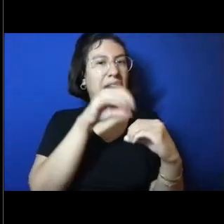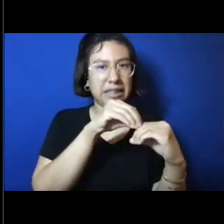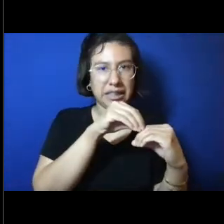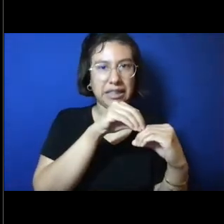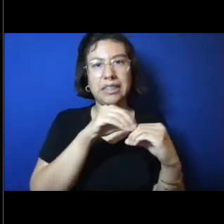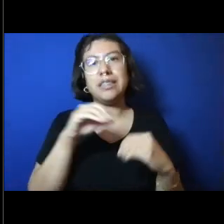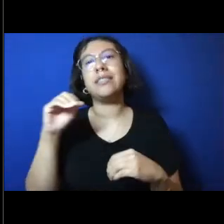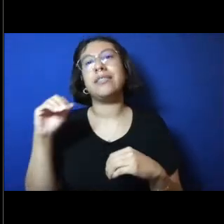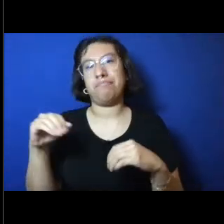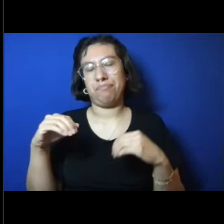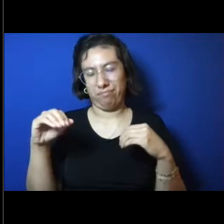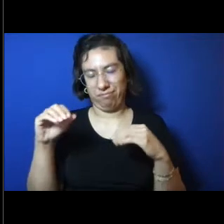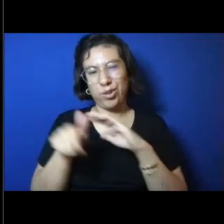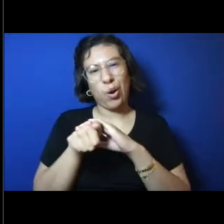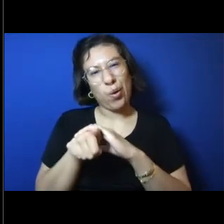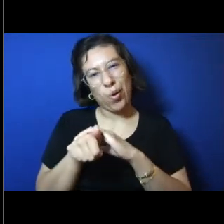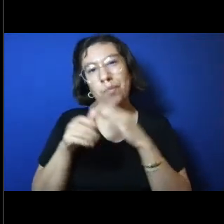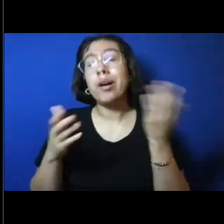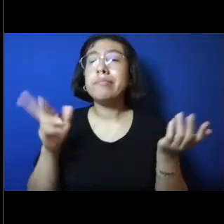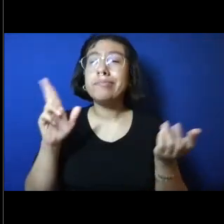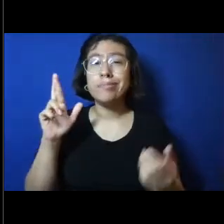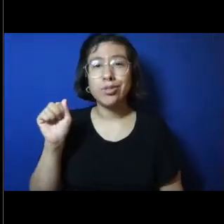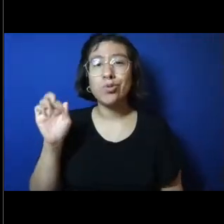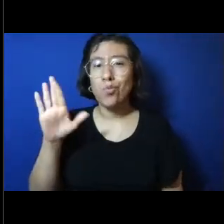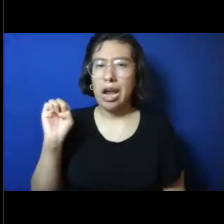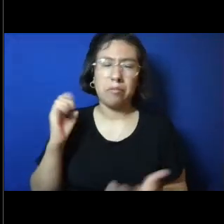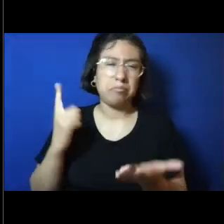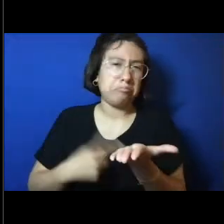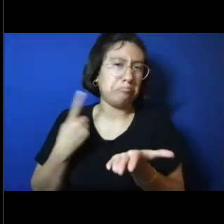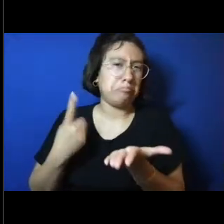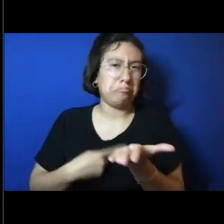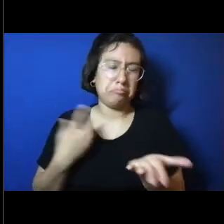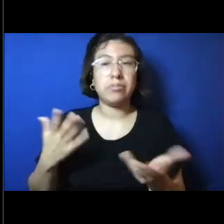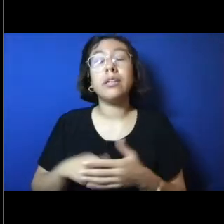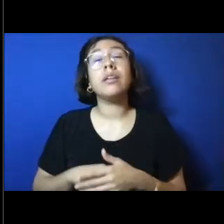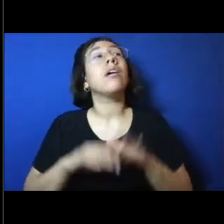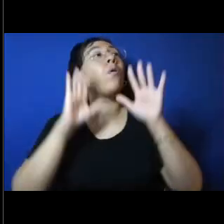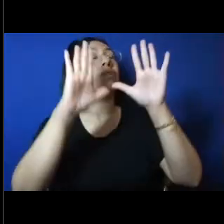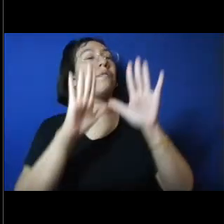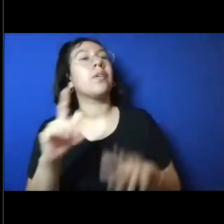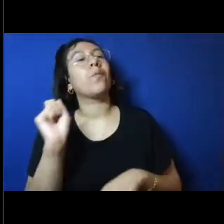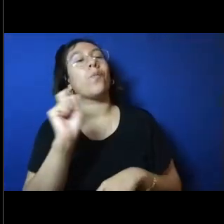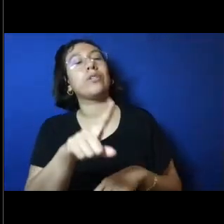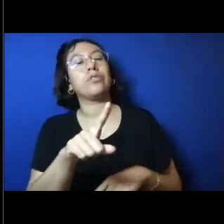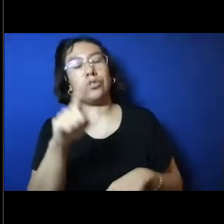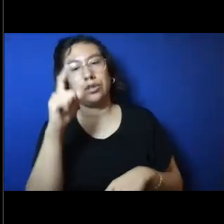but that's pretty rare as well. [Grace] Excellent. And we got a question from Brian.